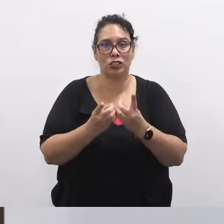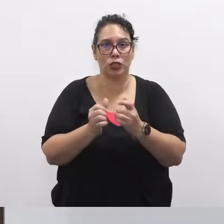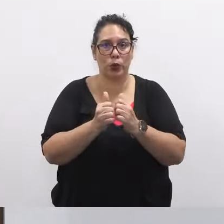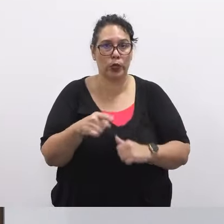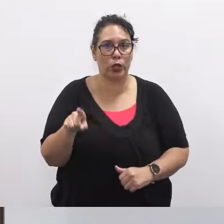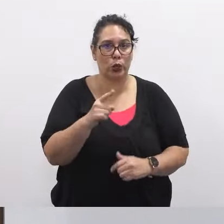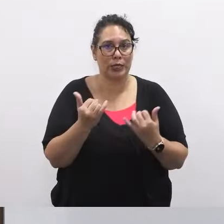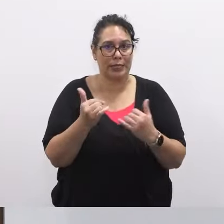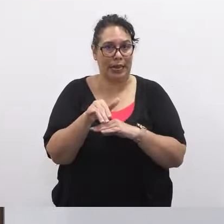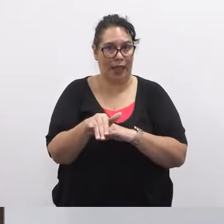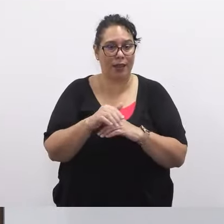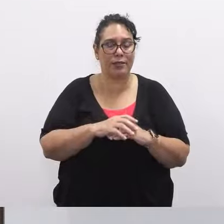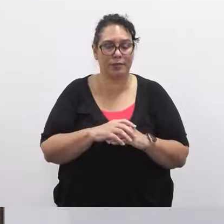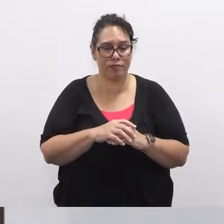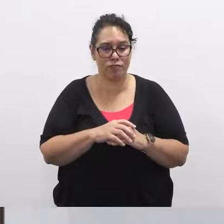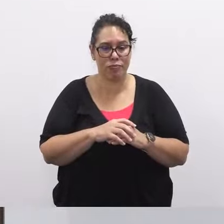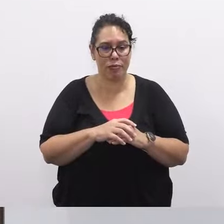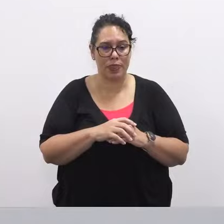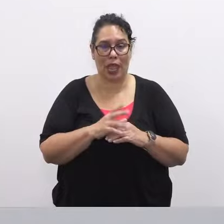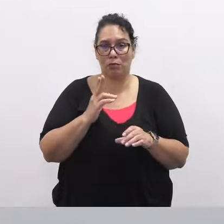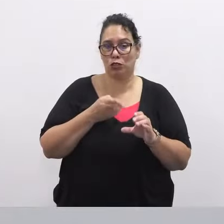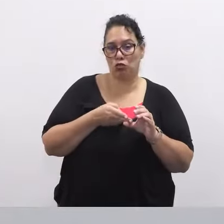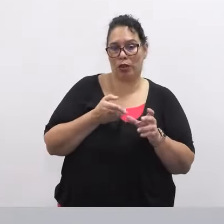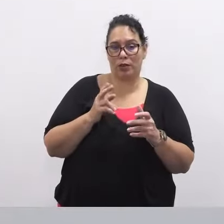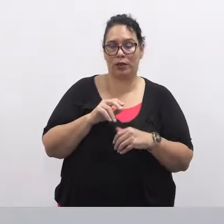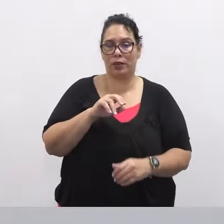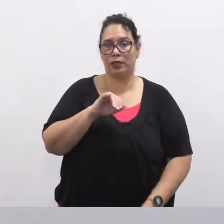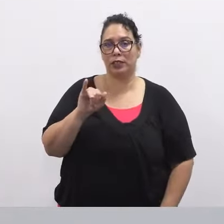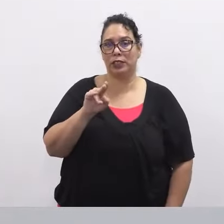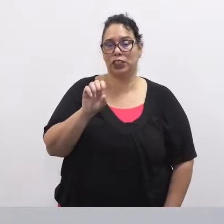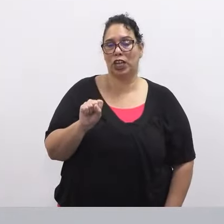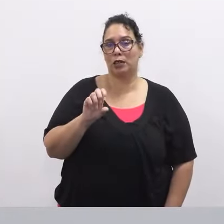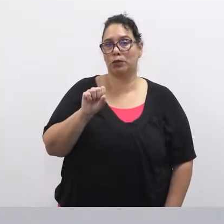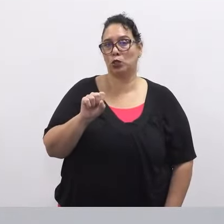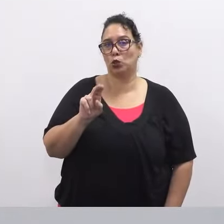Tonight, I am joined by James Suarez and Justin Rich.